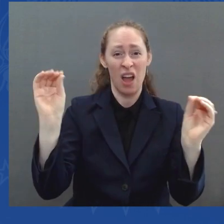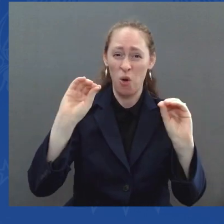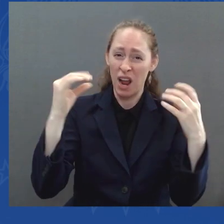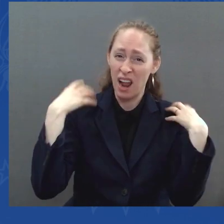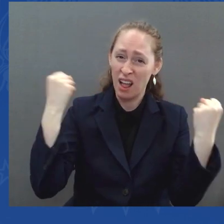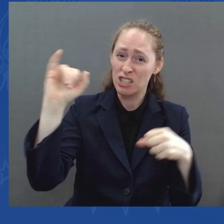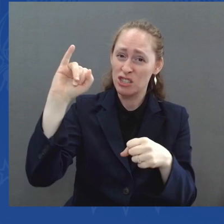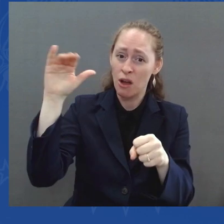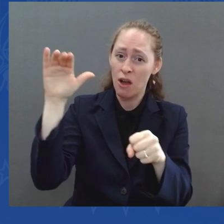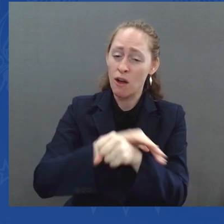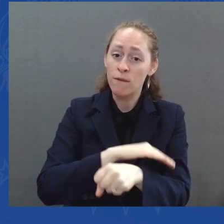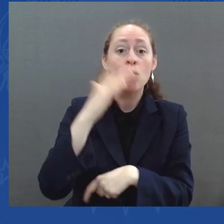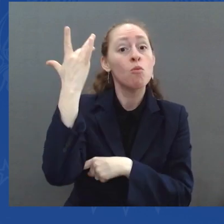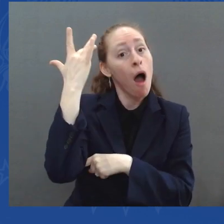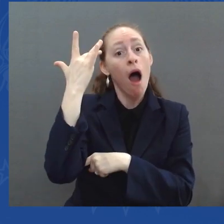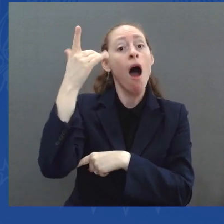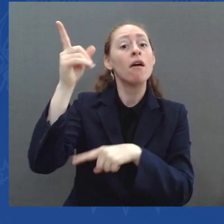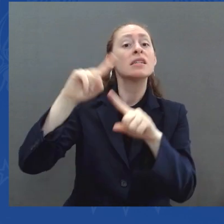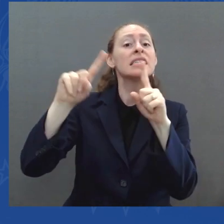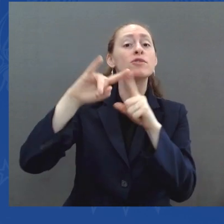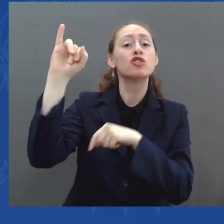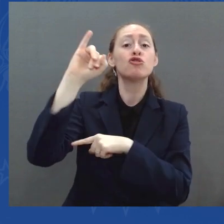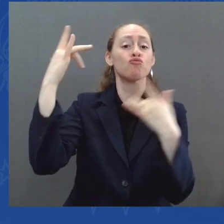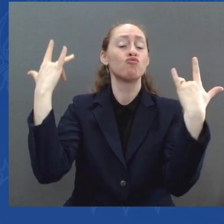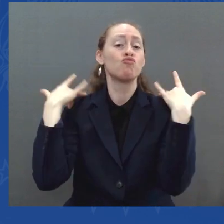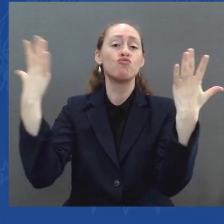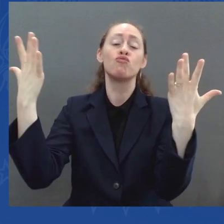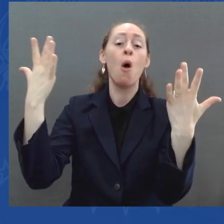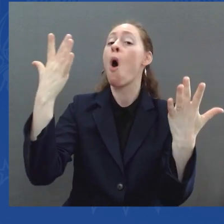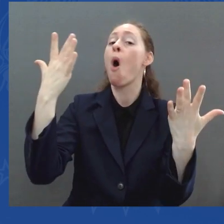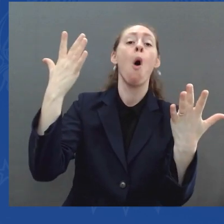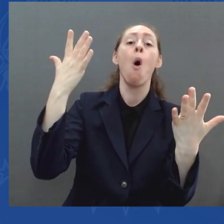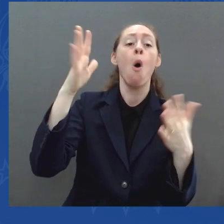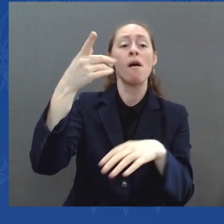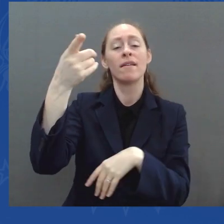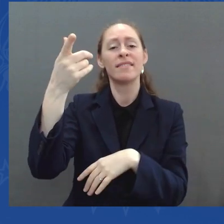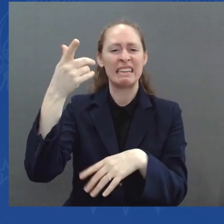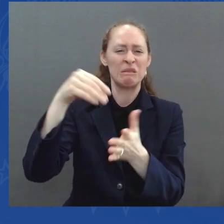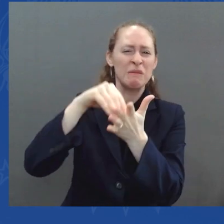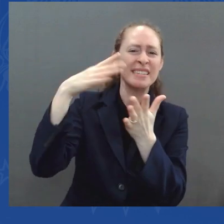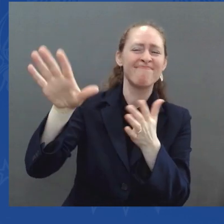But despite the fact that our healthcare system didn't work well, it was hard to change.